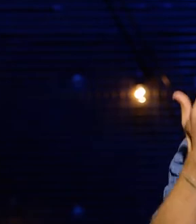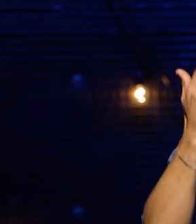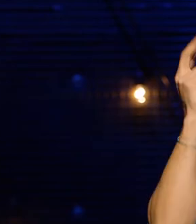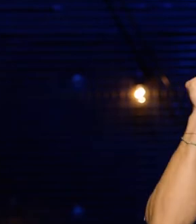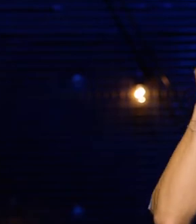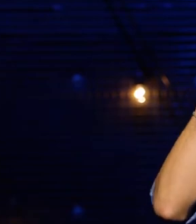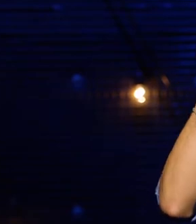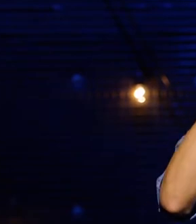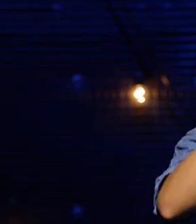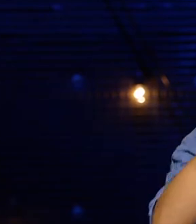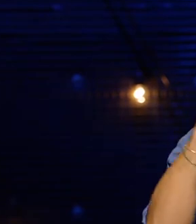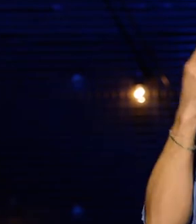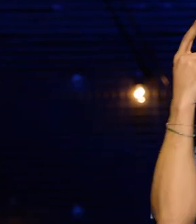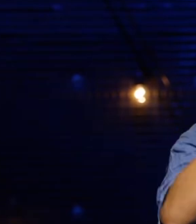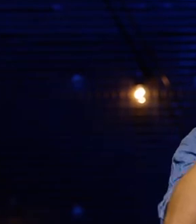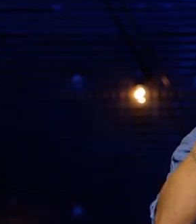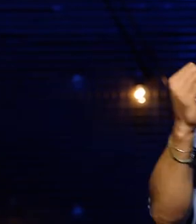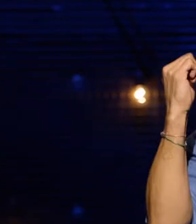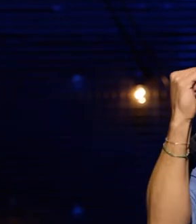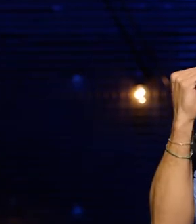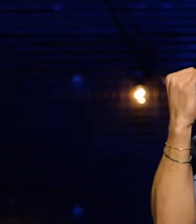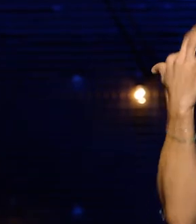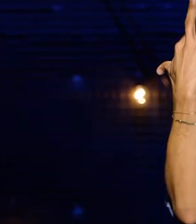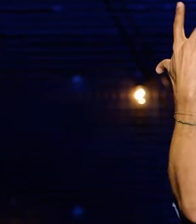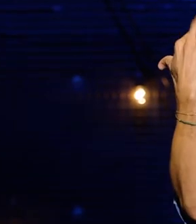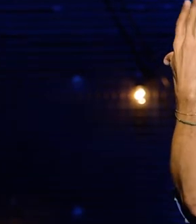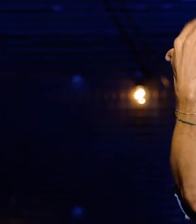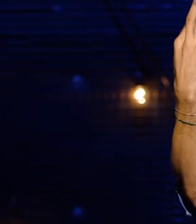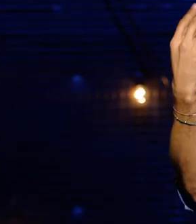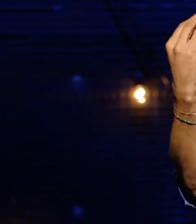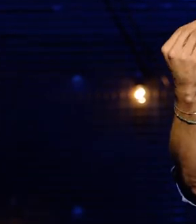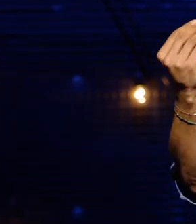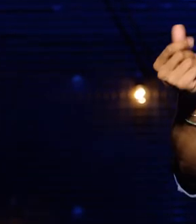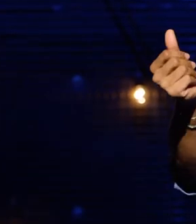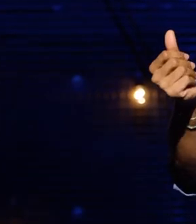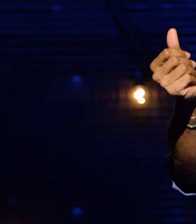We wait until his tail lights have diminished,